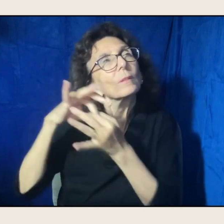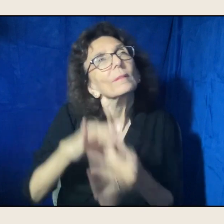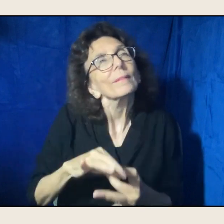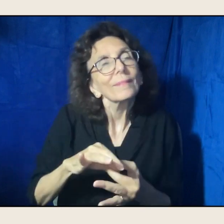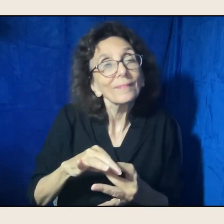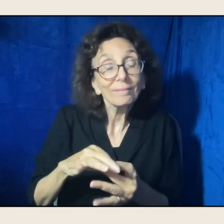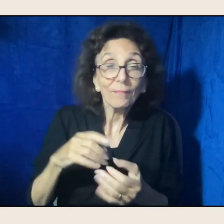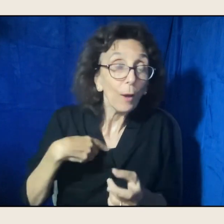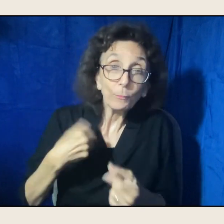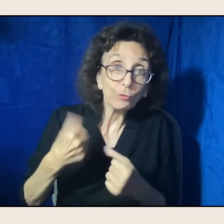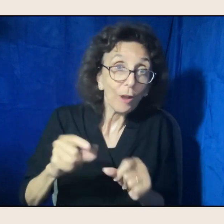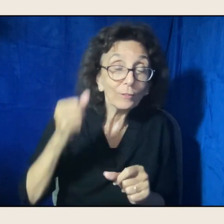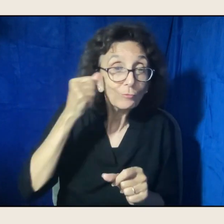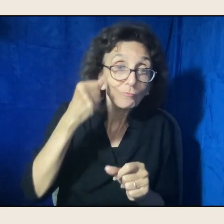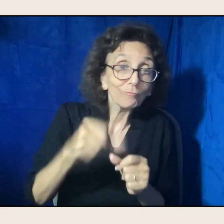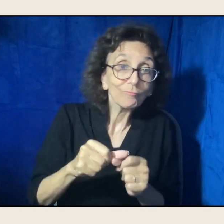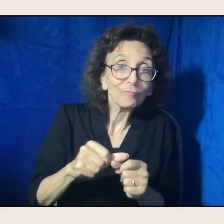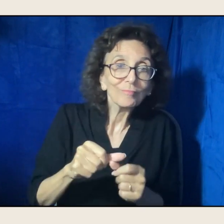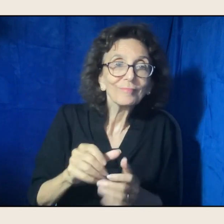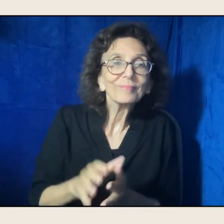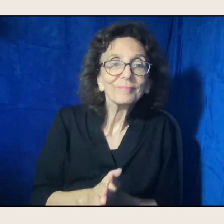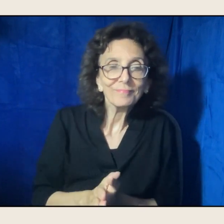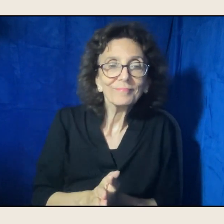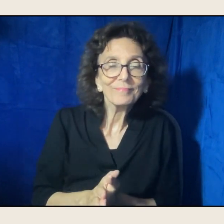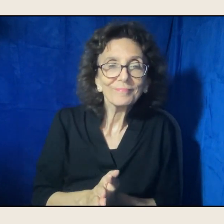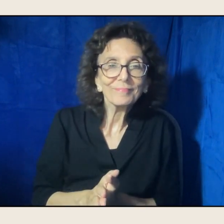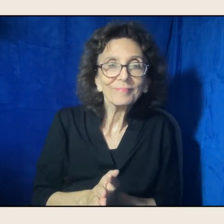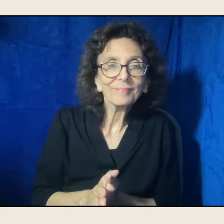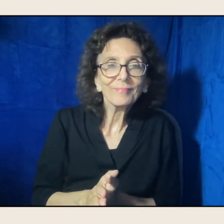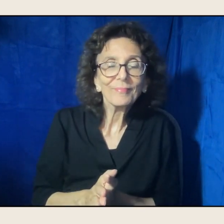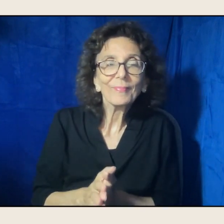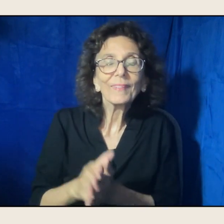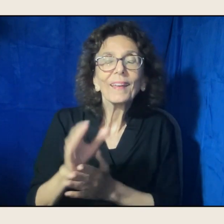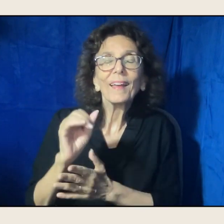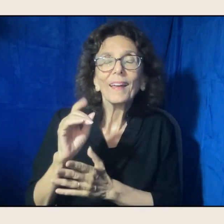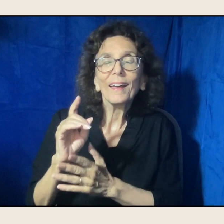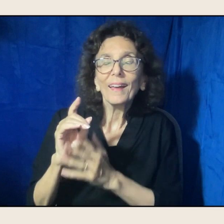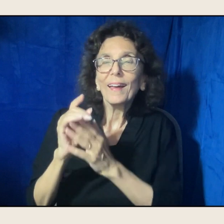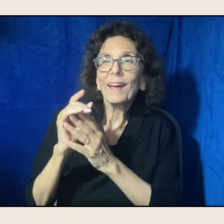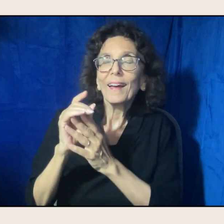You know, we've been talking so much about, we've been talking about all of the arts, but about the power